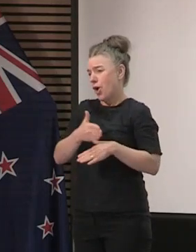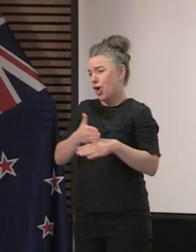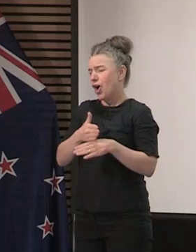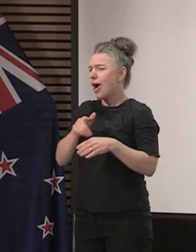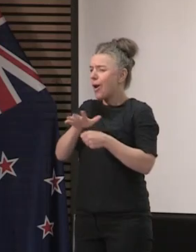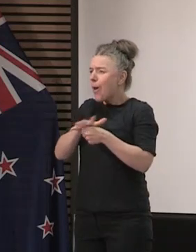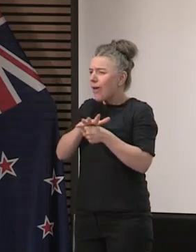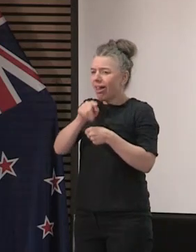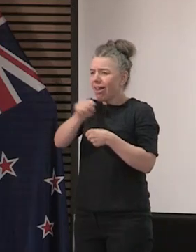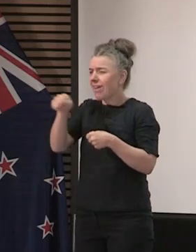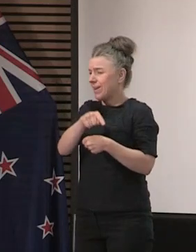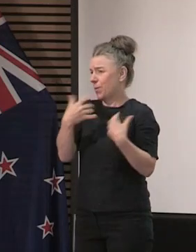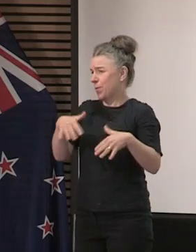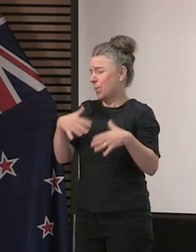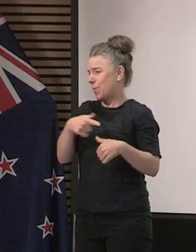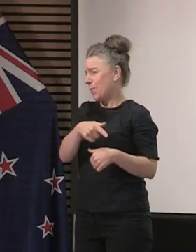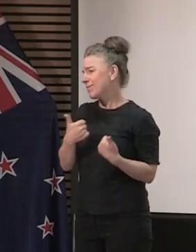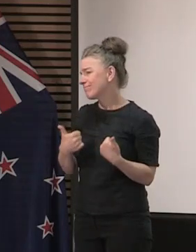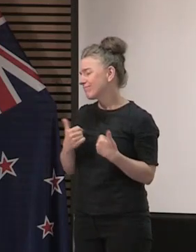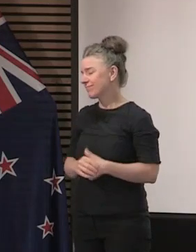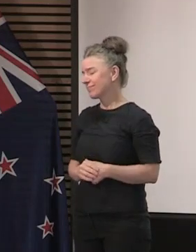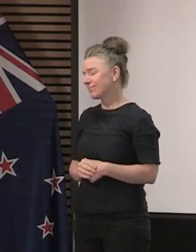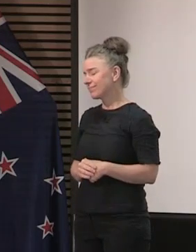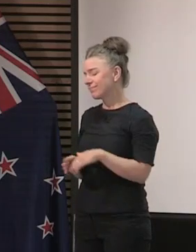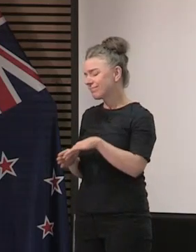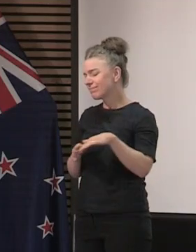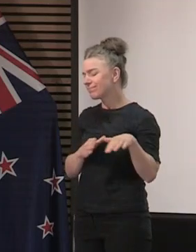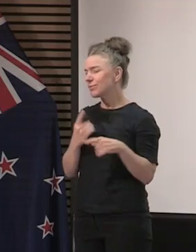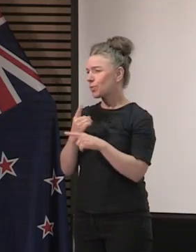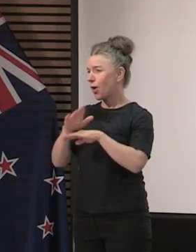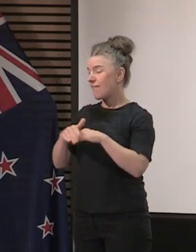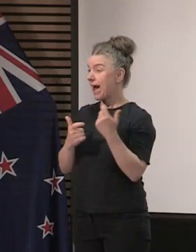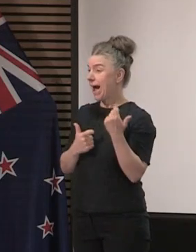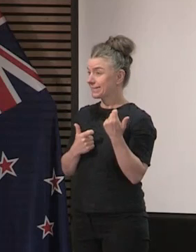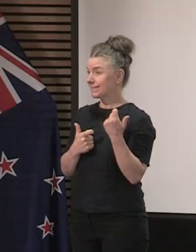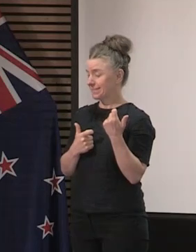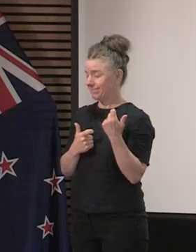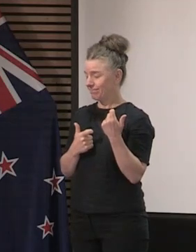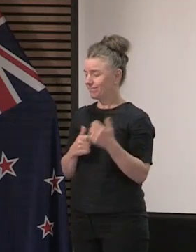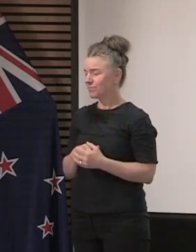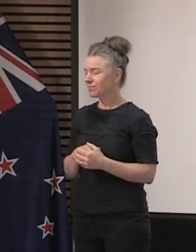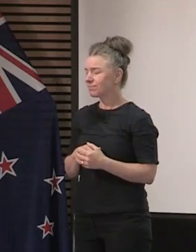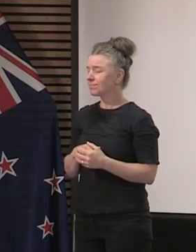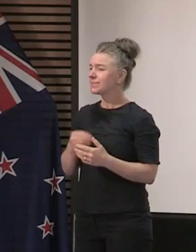the amazing work that's been done by those civil Defence